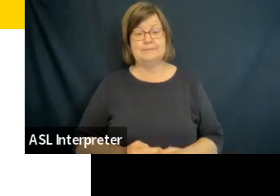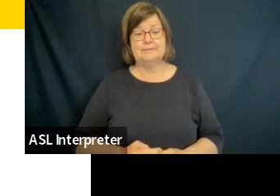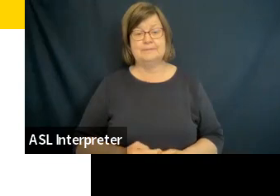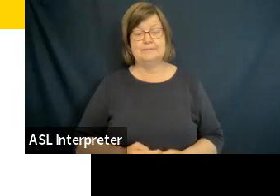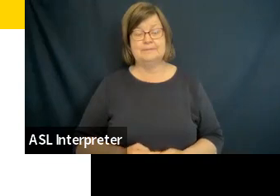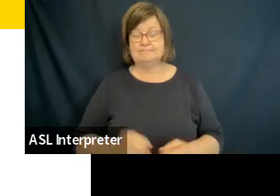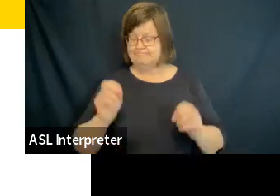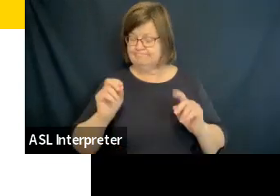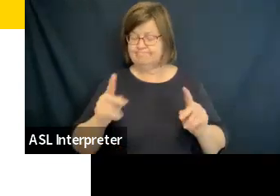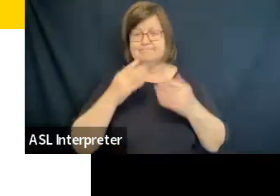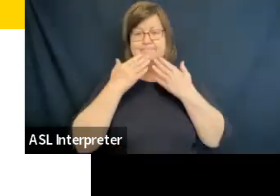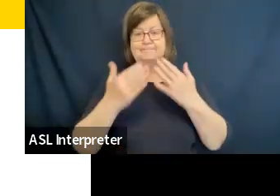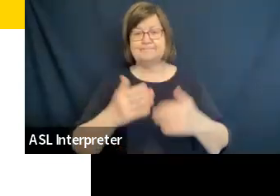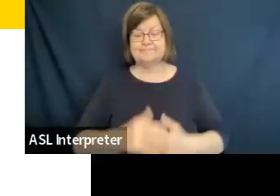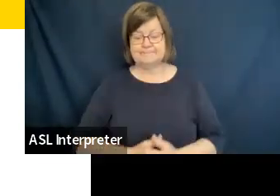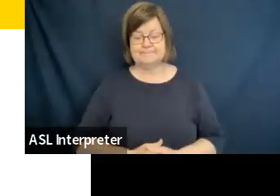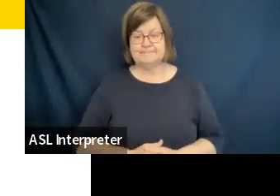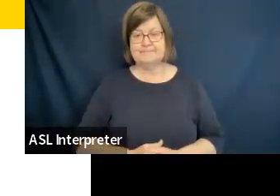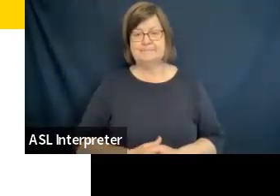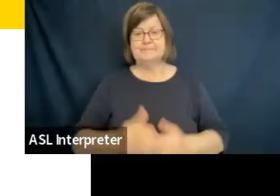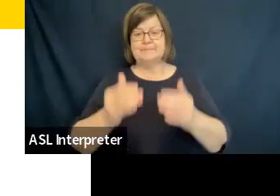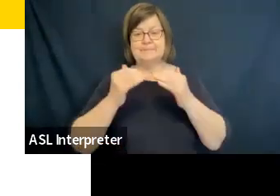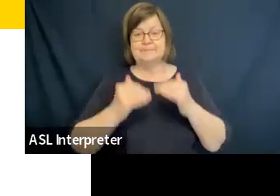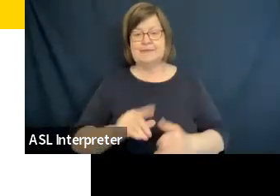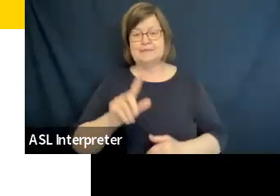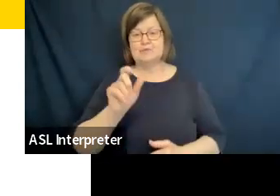All right, thank you. Next question...